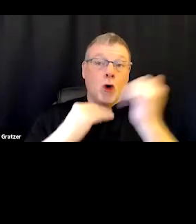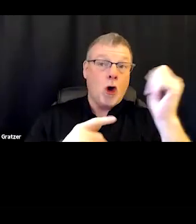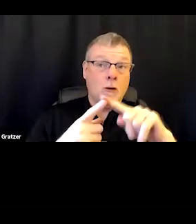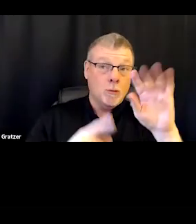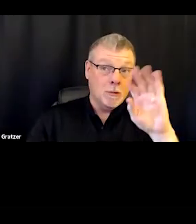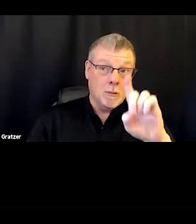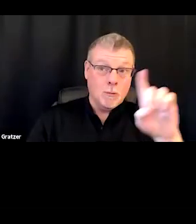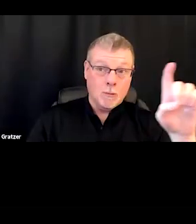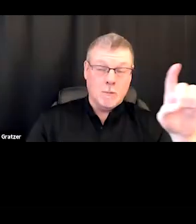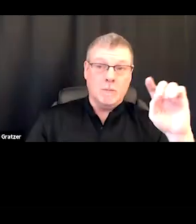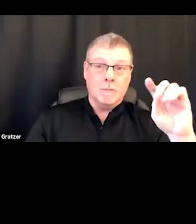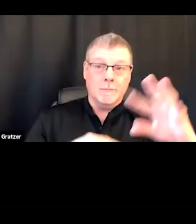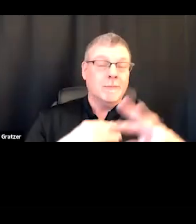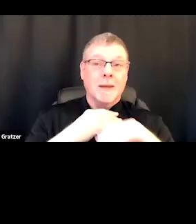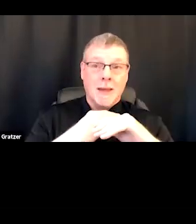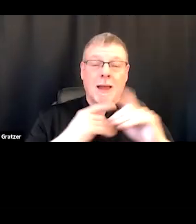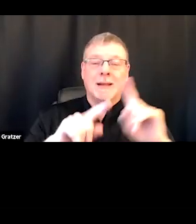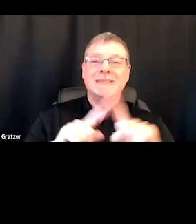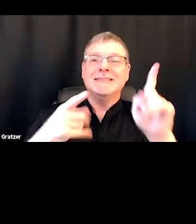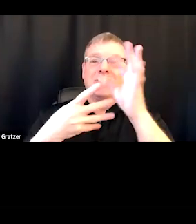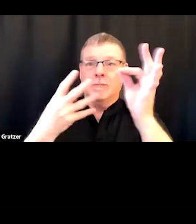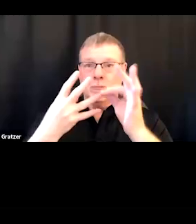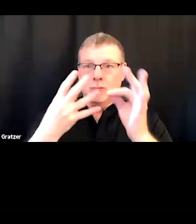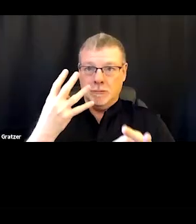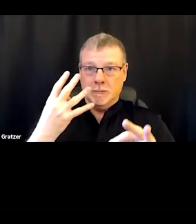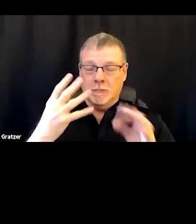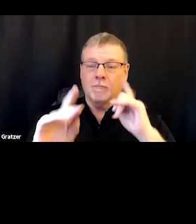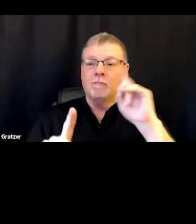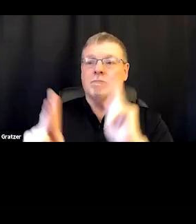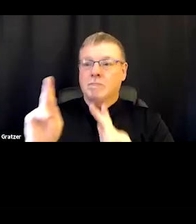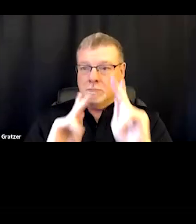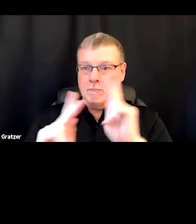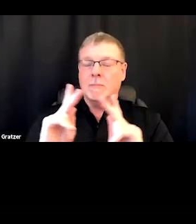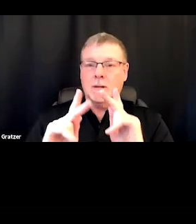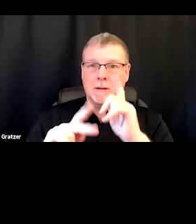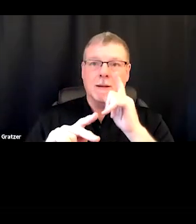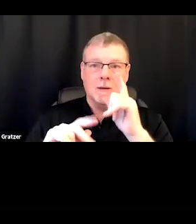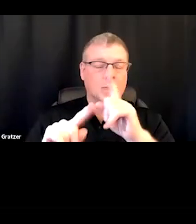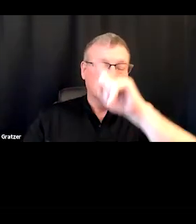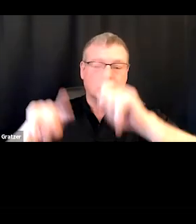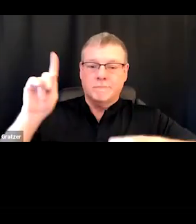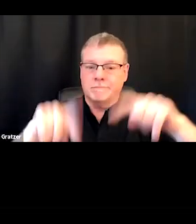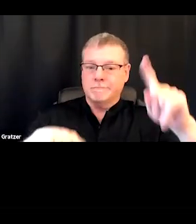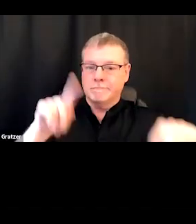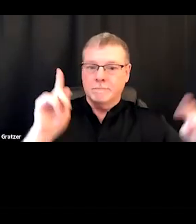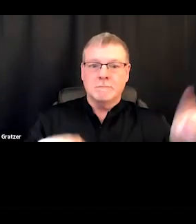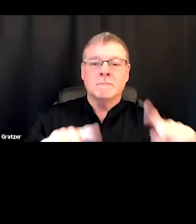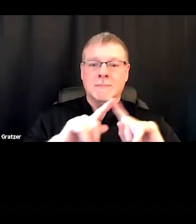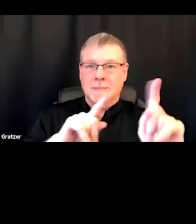and adding a different option for people who are experiencing a variety of different crises